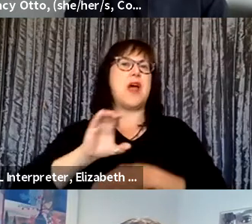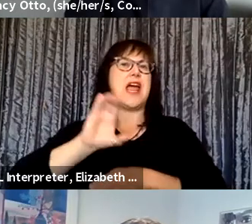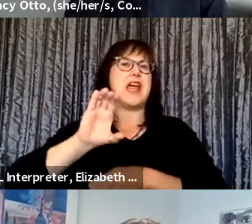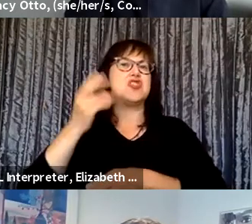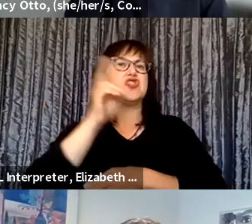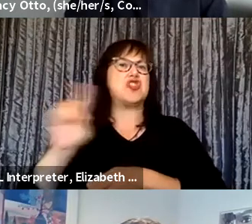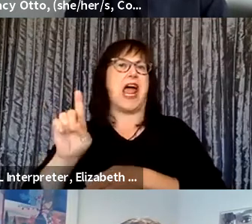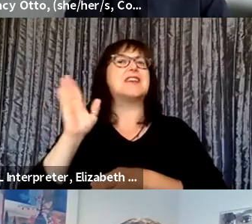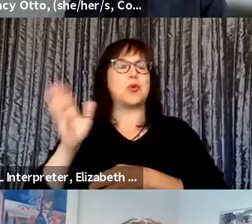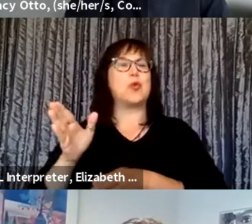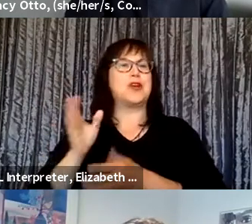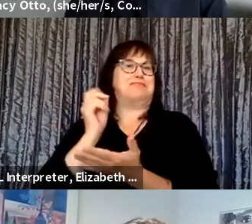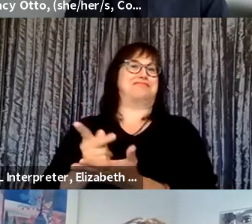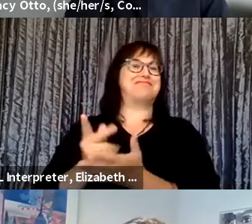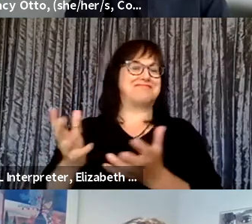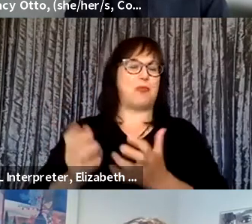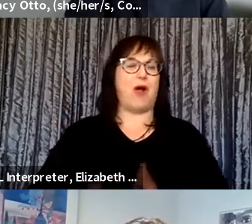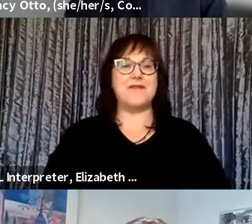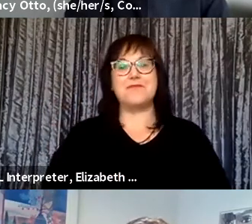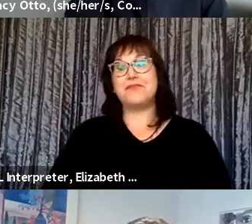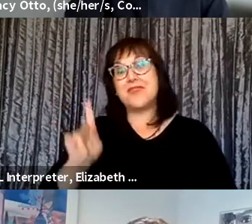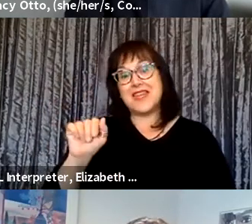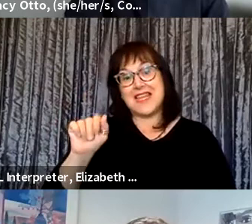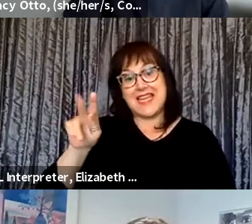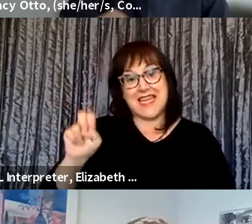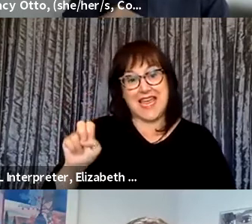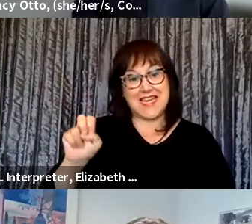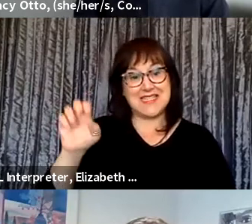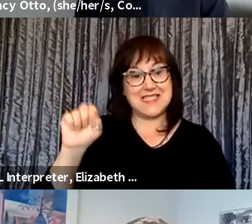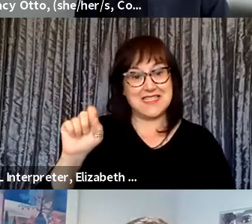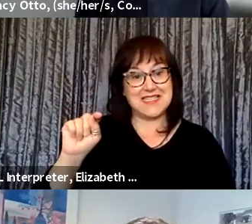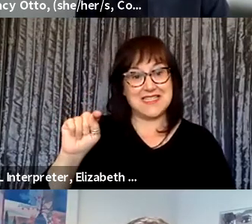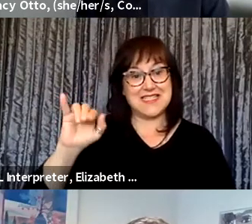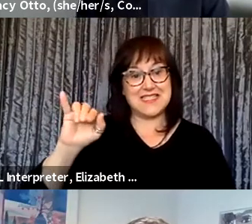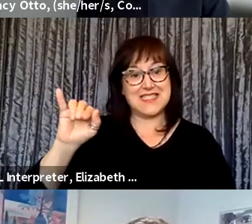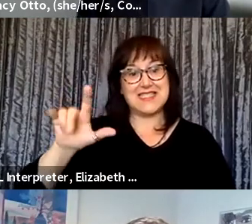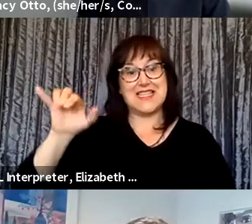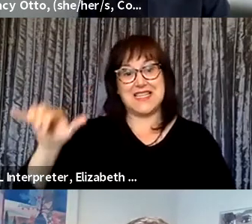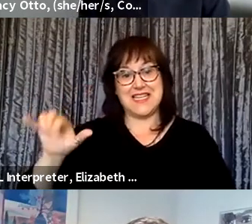So Kate Stilley Steiner, you have a co-directing credit with Chas,